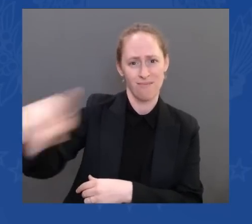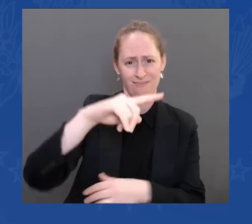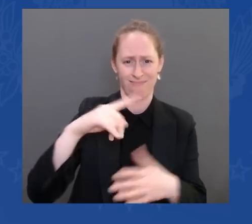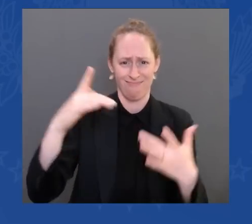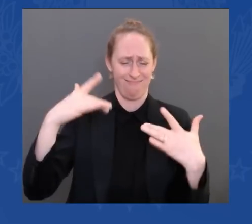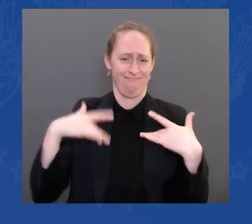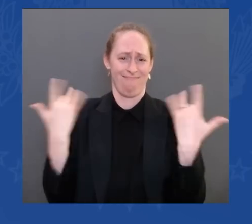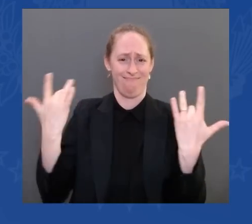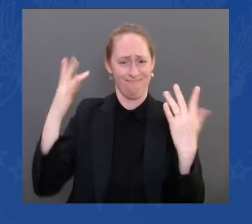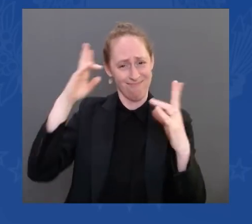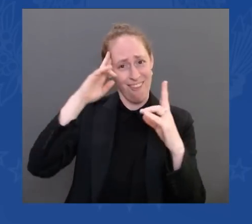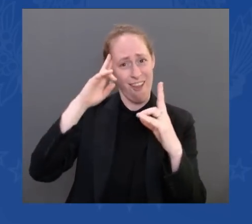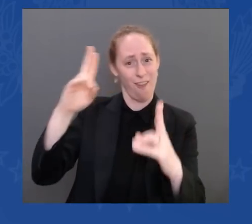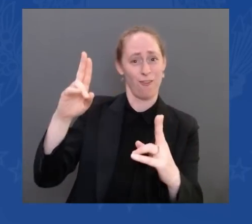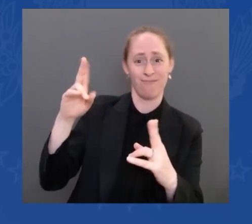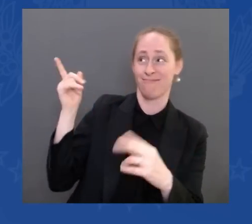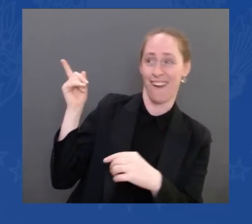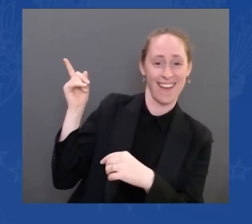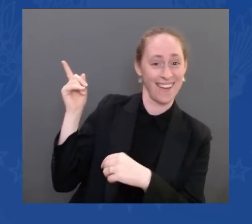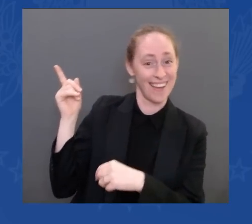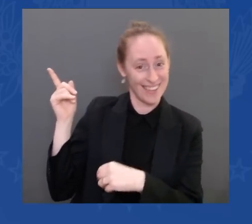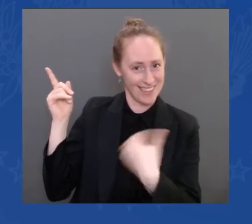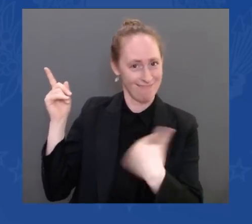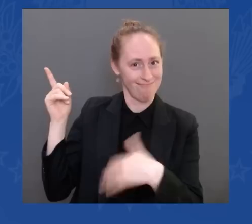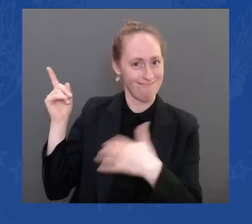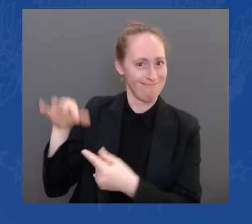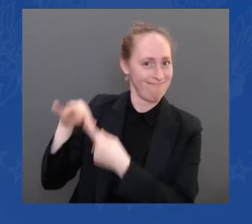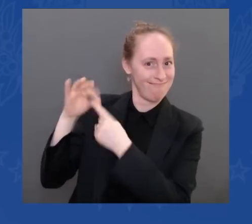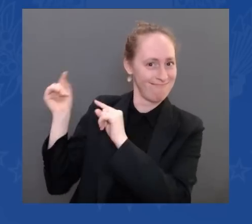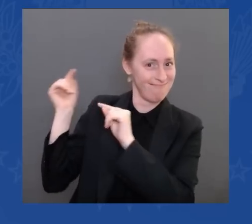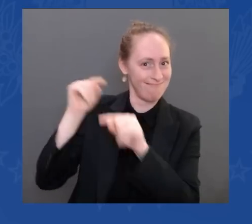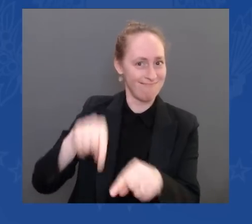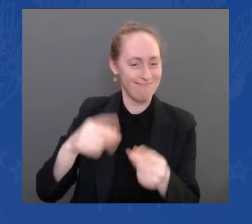It is a great honor to introduce to you the president of the United States.